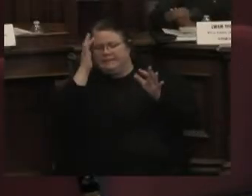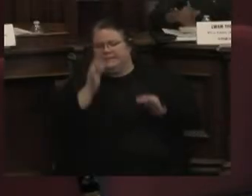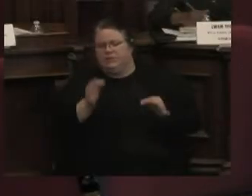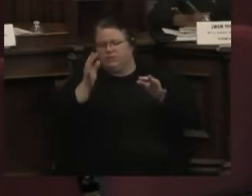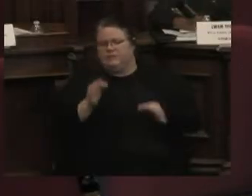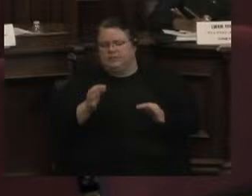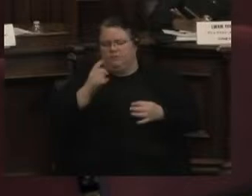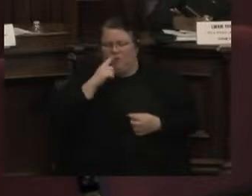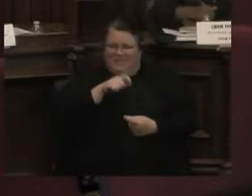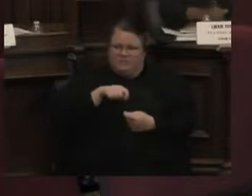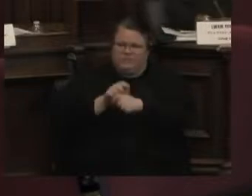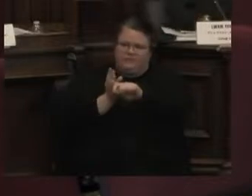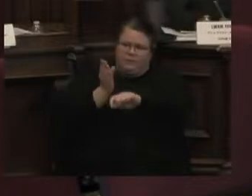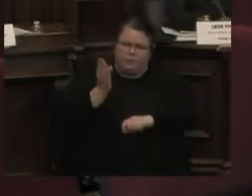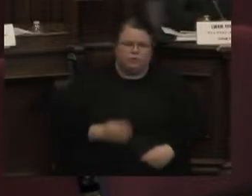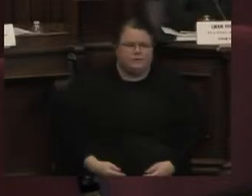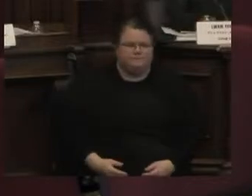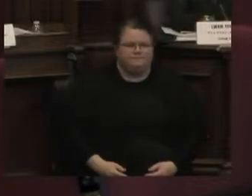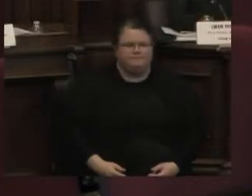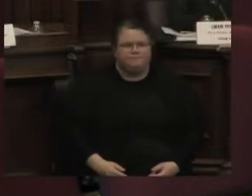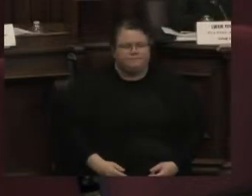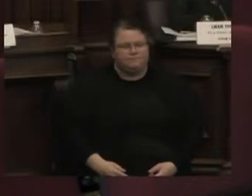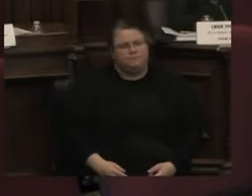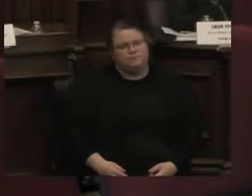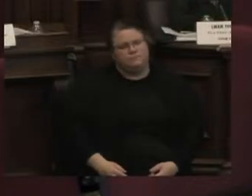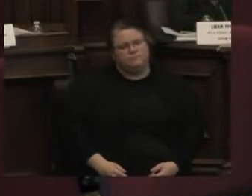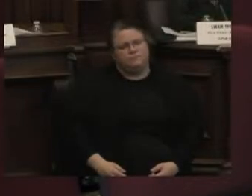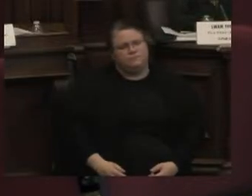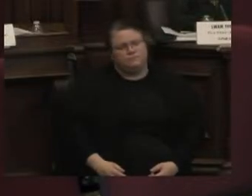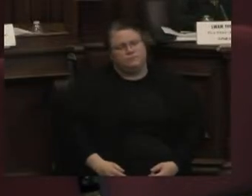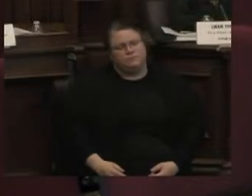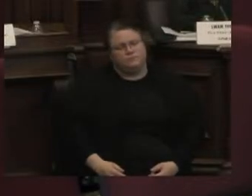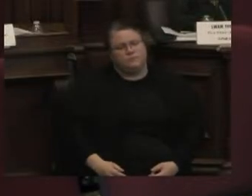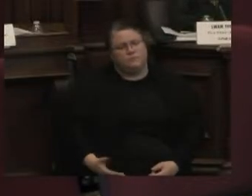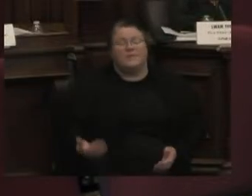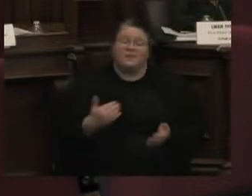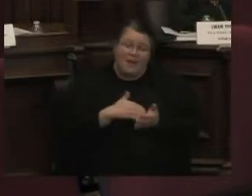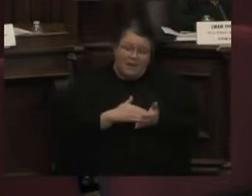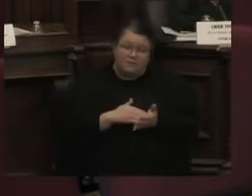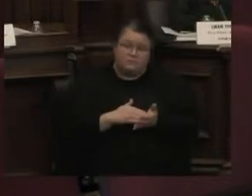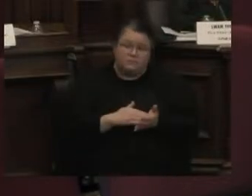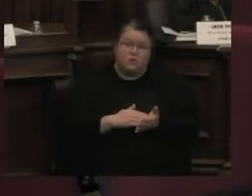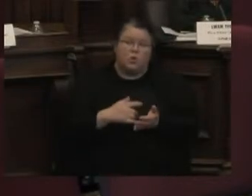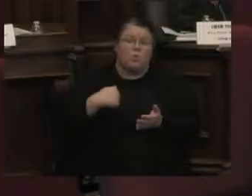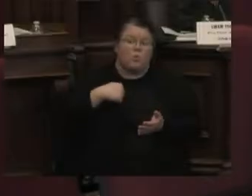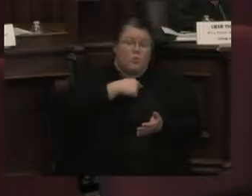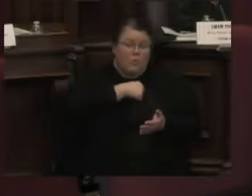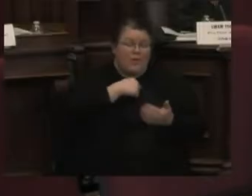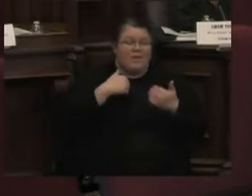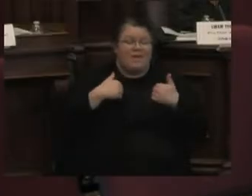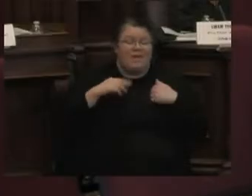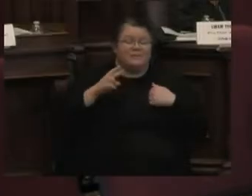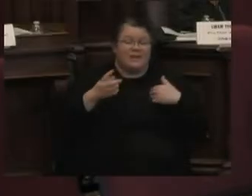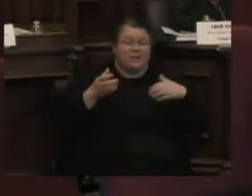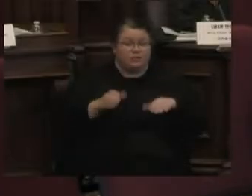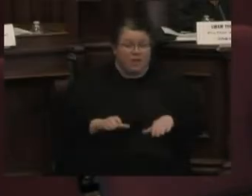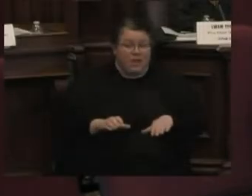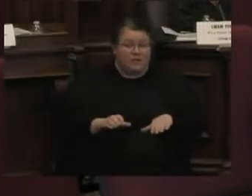the next three dates that we can anticipate a decision on